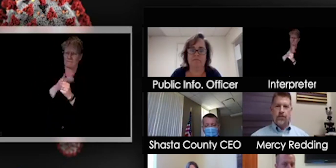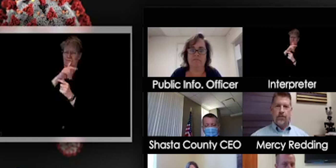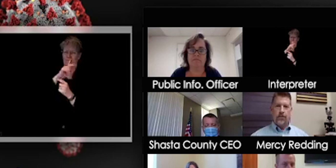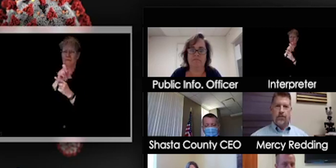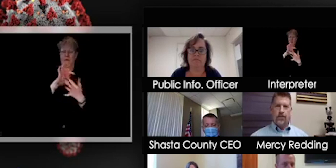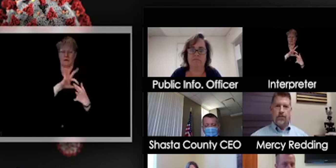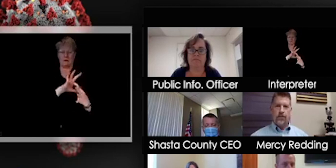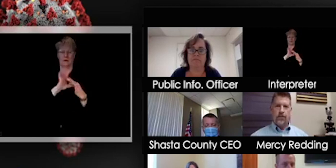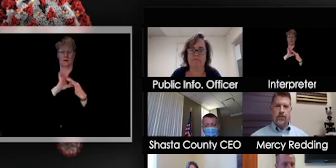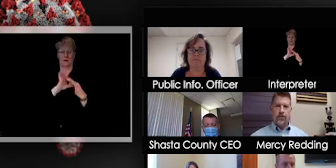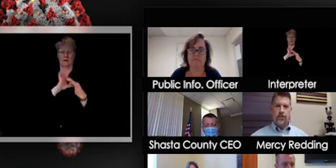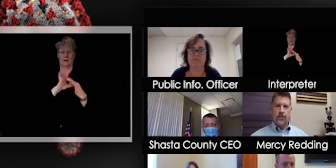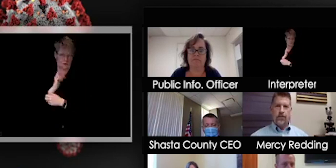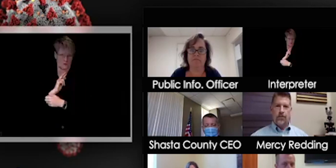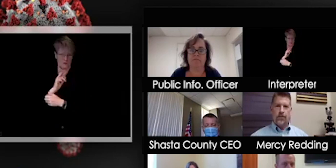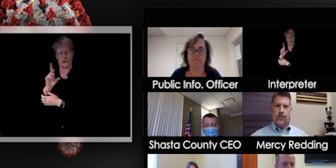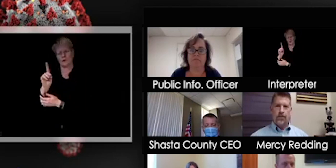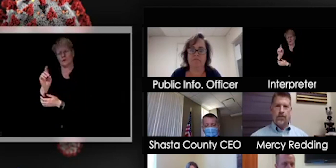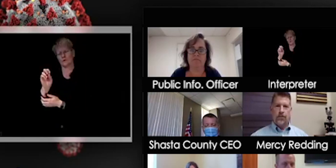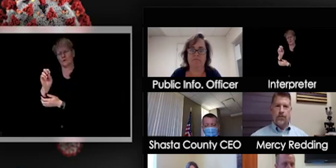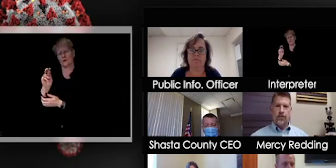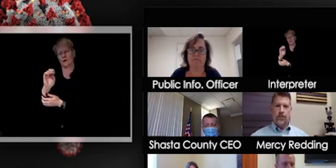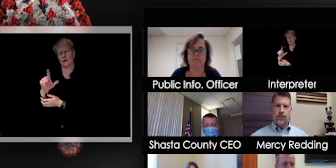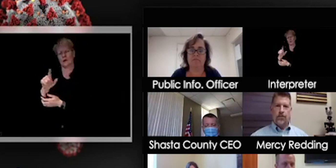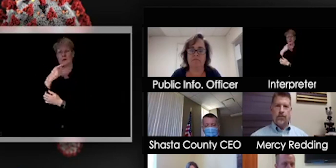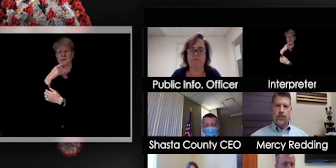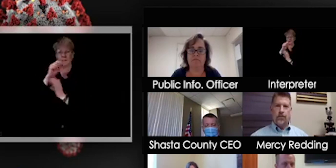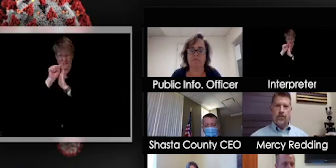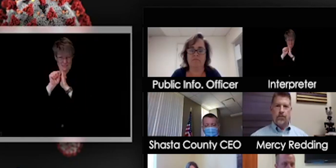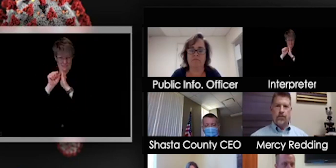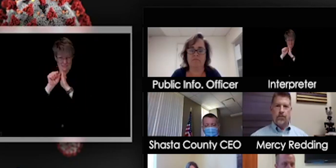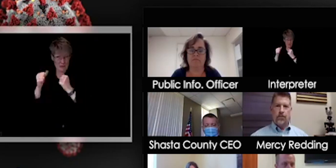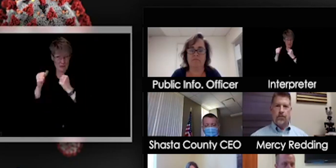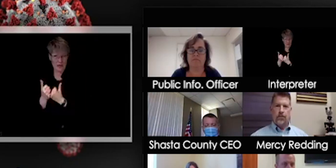state agencies. So, I understand ABC might be one of them. Are there any other state